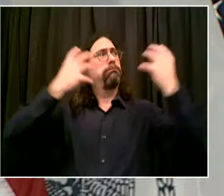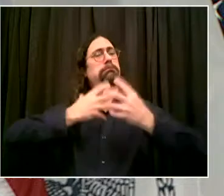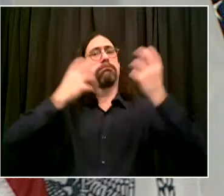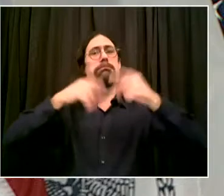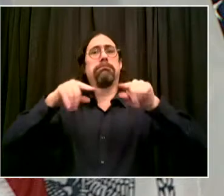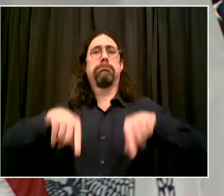THE PAST IS SETTING THE